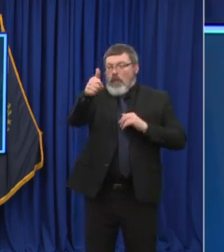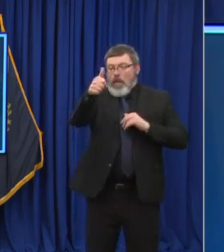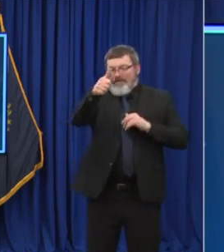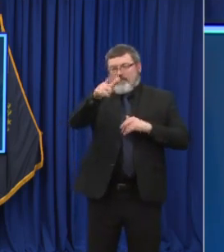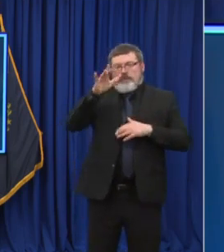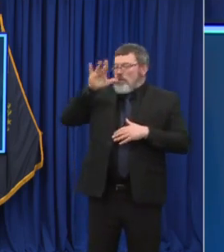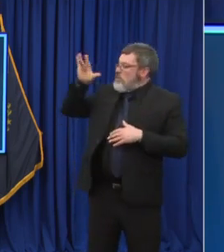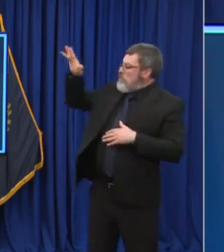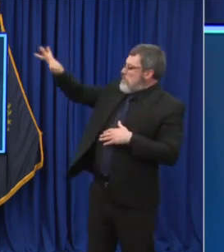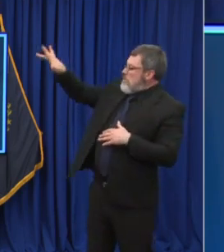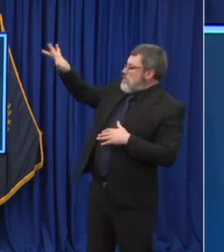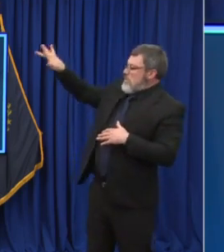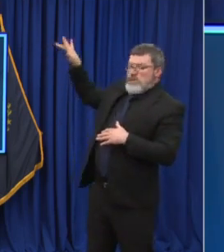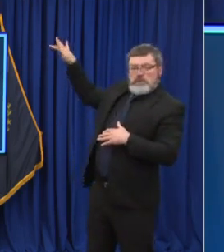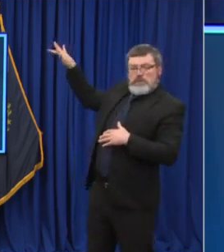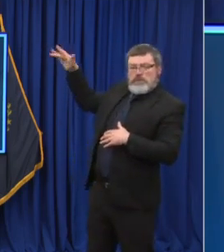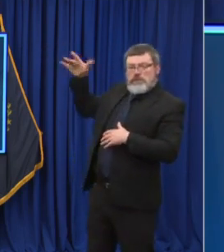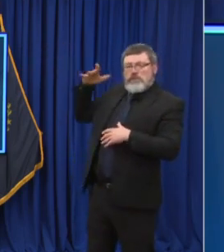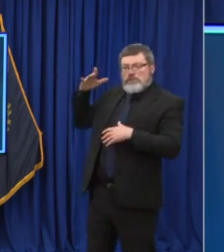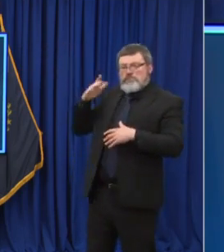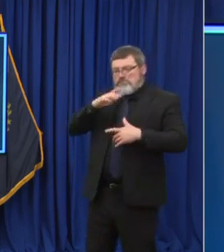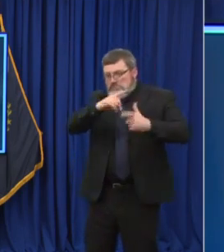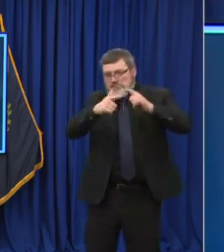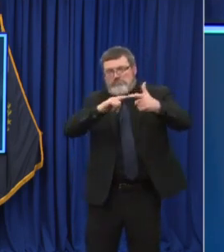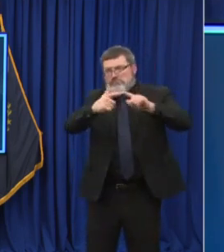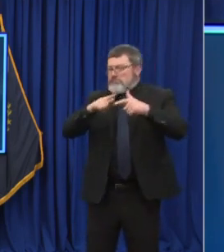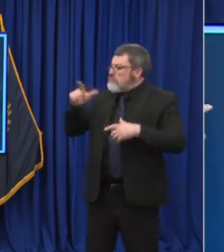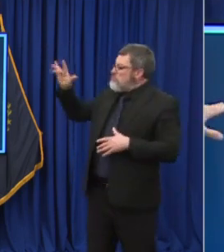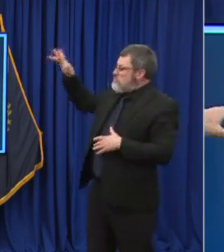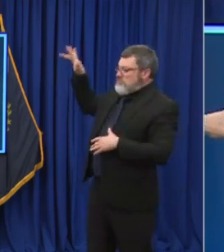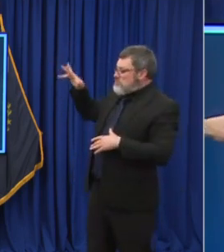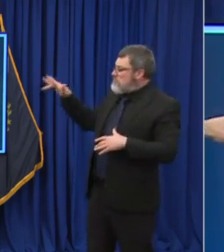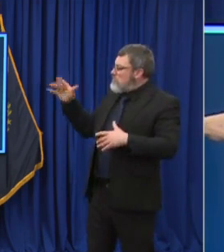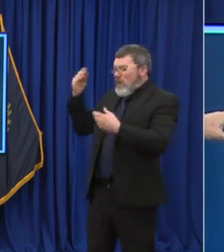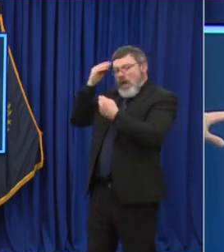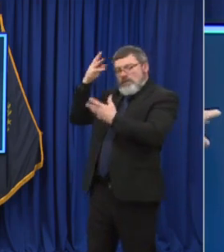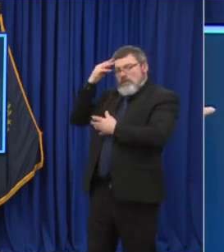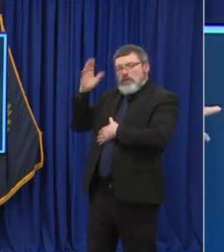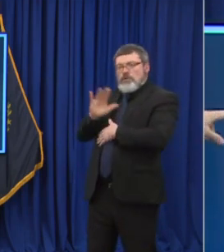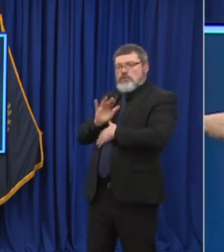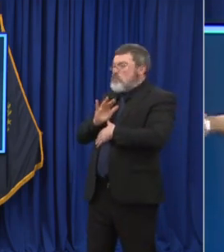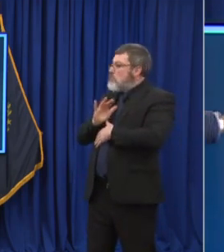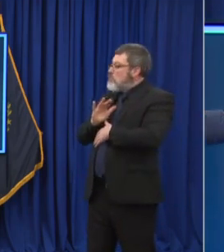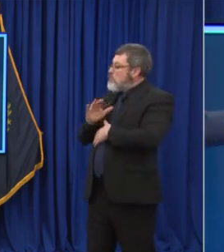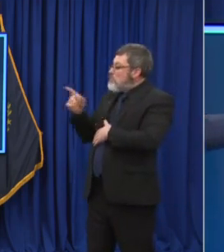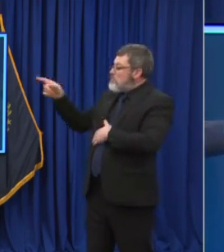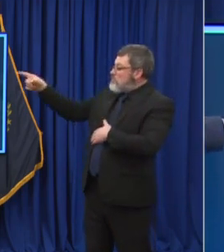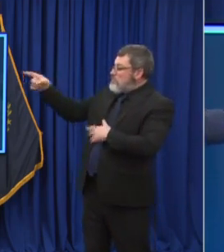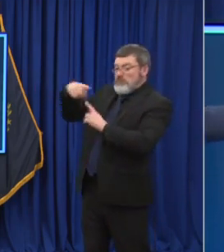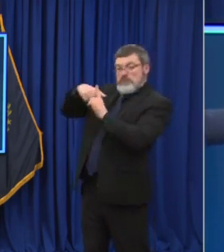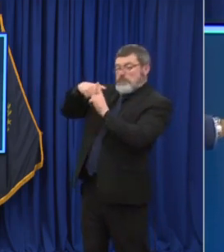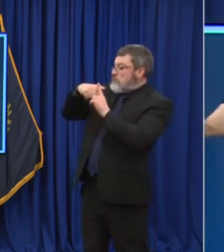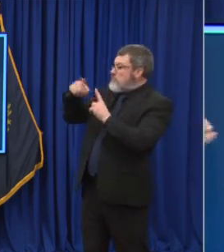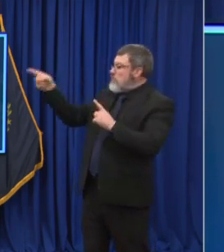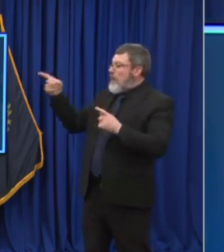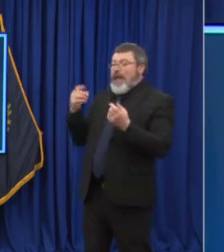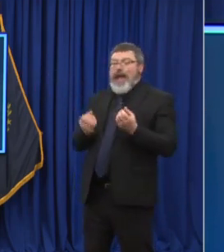THERE IS A TON OF DATA AND IT IS INTERACTIVE IN TERMS OF THE MAPS AND THE DATA YOU CAN SEE.